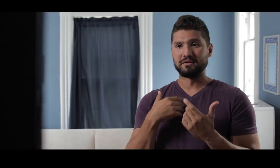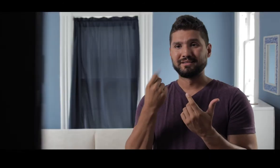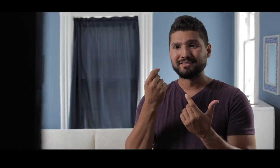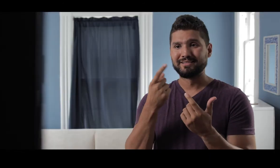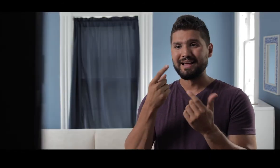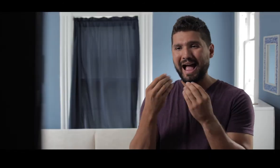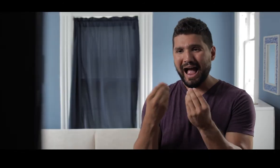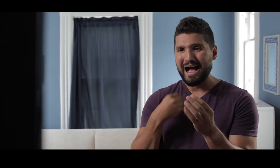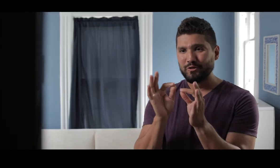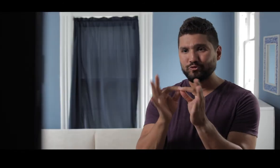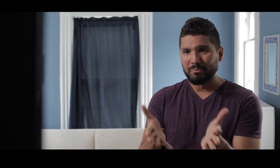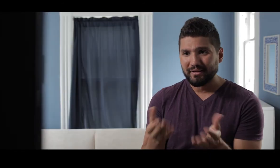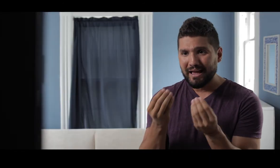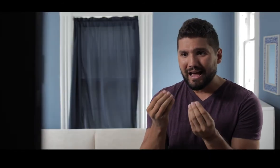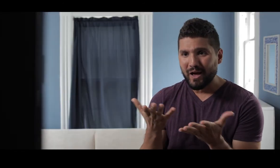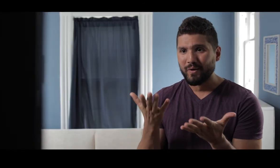I get it, but what do I do about interpreters?!